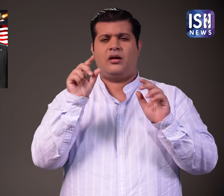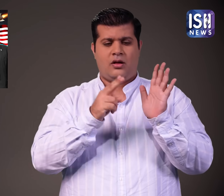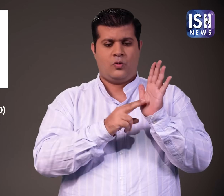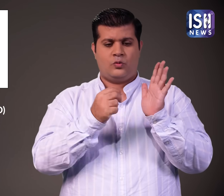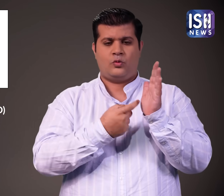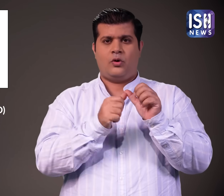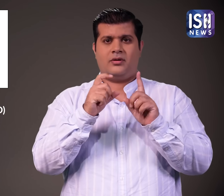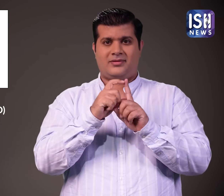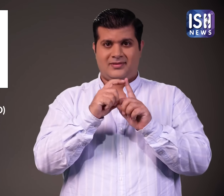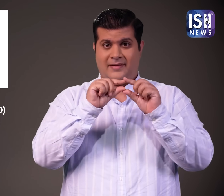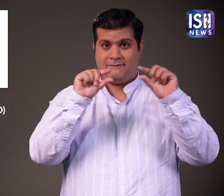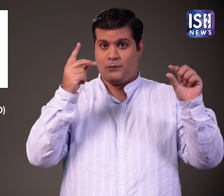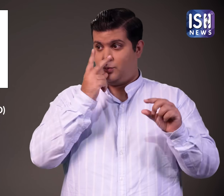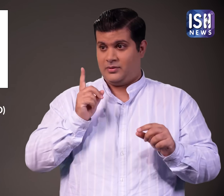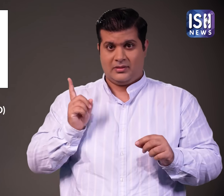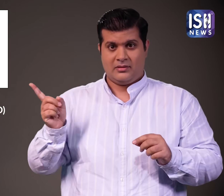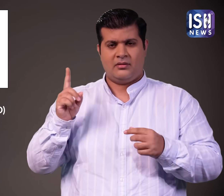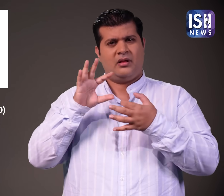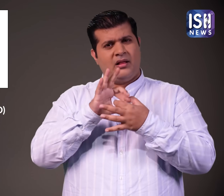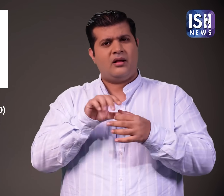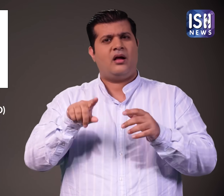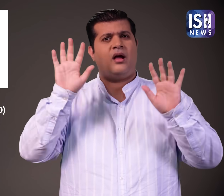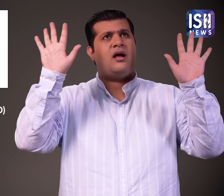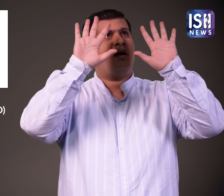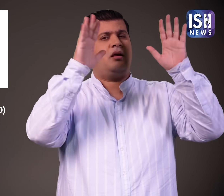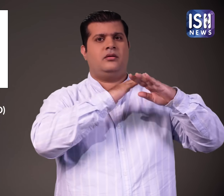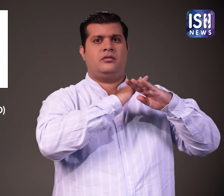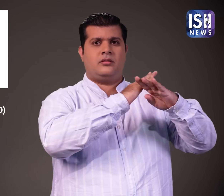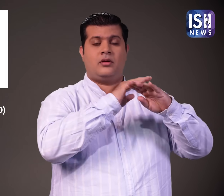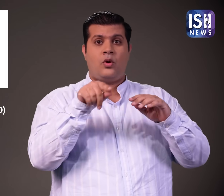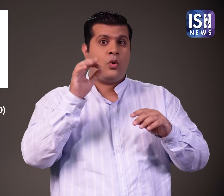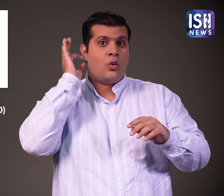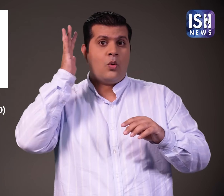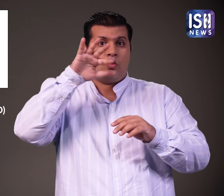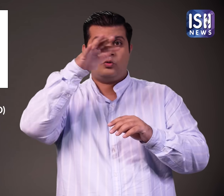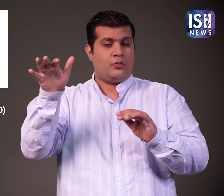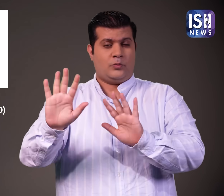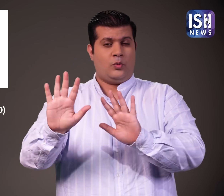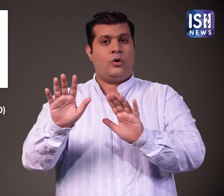North American Aerospace Defense Command (NORAD) which was a joint air defence system, unlike the Golden Dome.